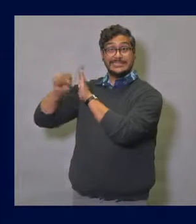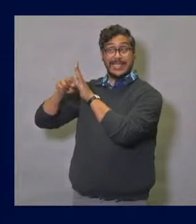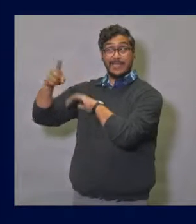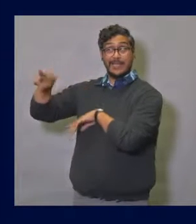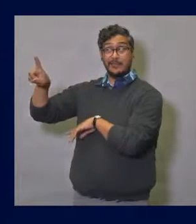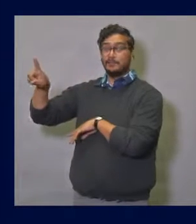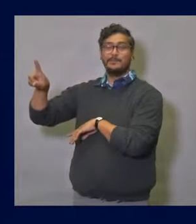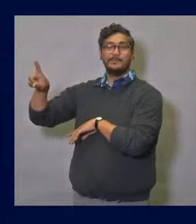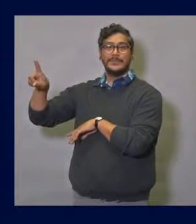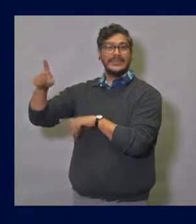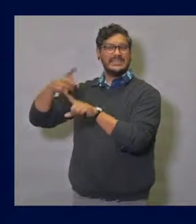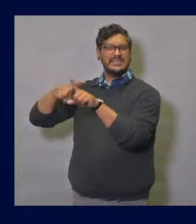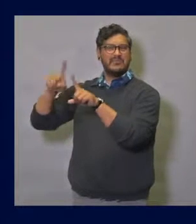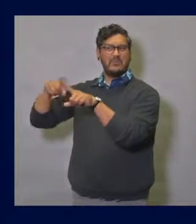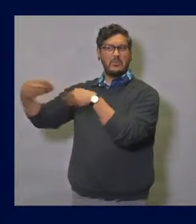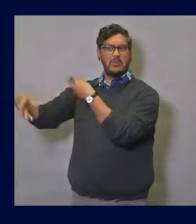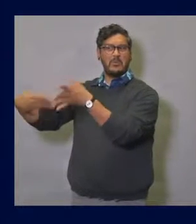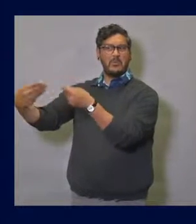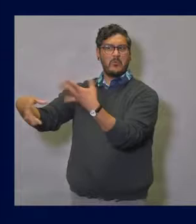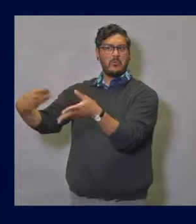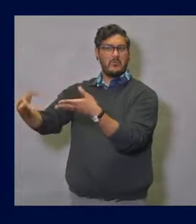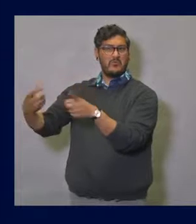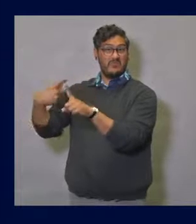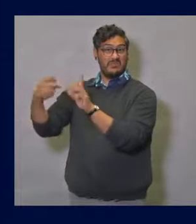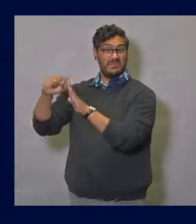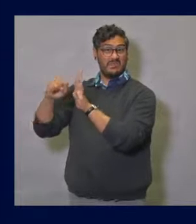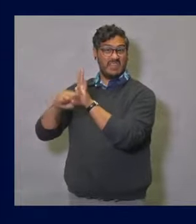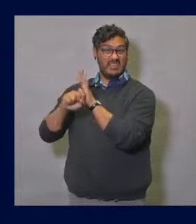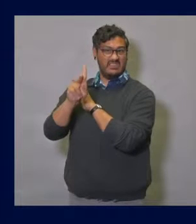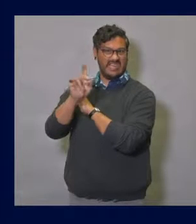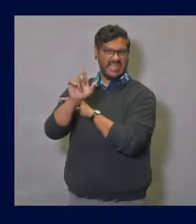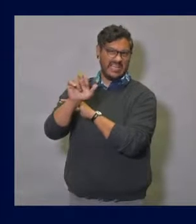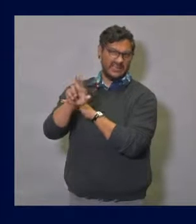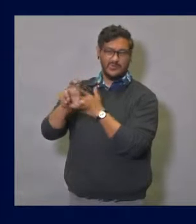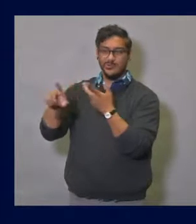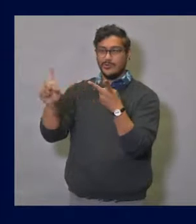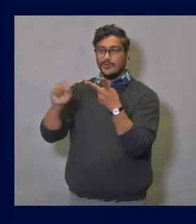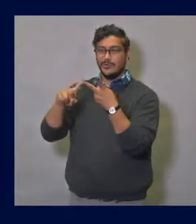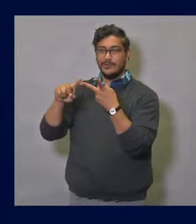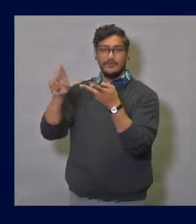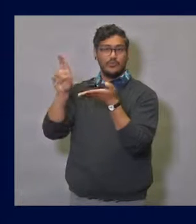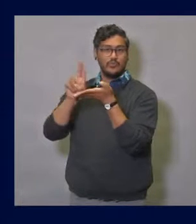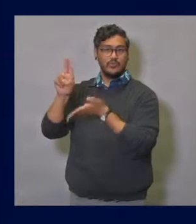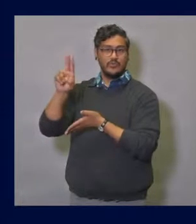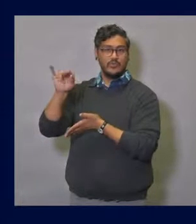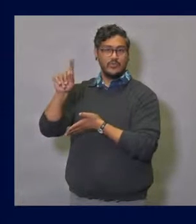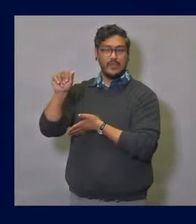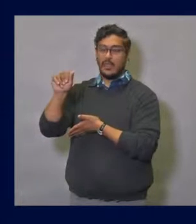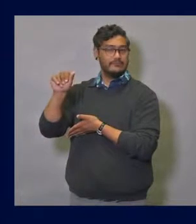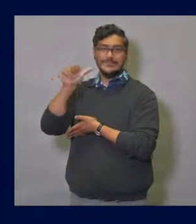CENTRO DE VACUNACIÓN DE IFEMA Y TAMPOCO INCLUYE LAS DOSIS